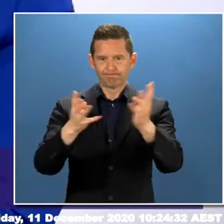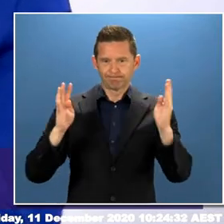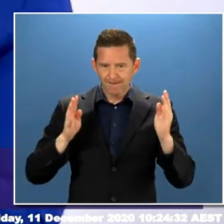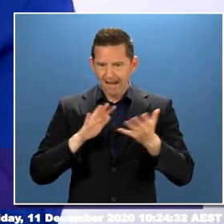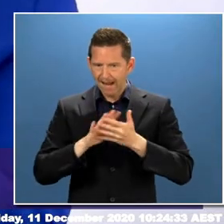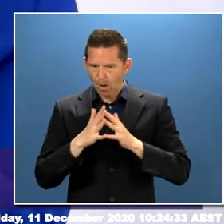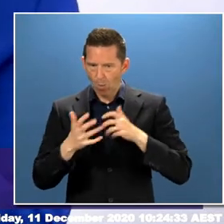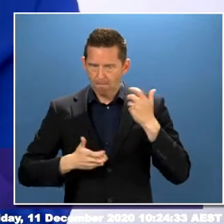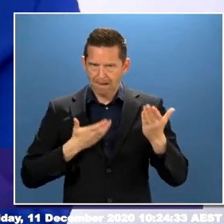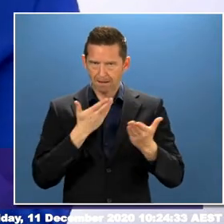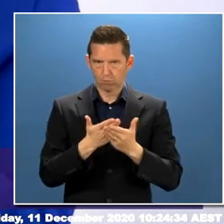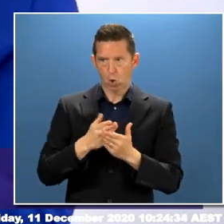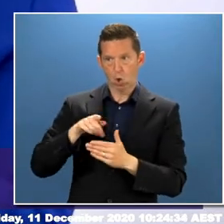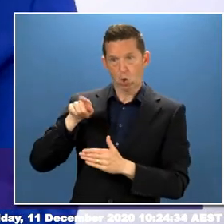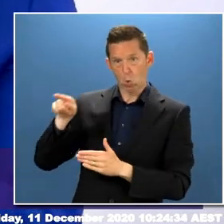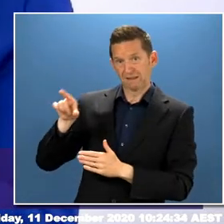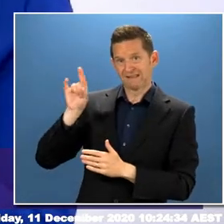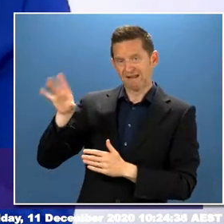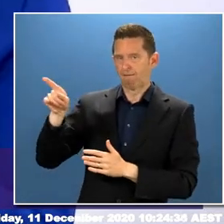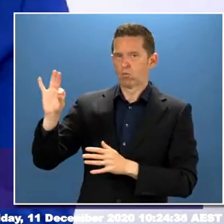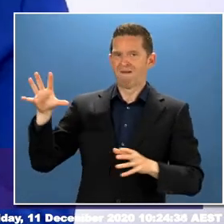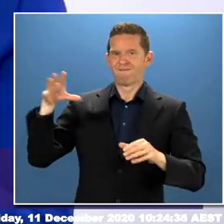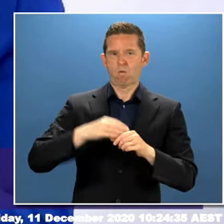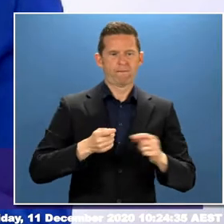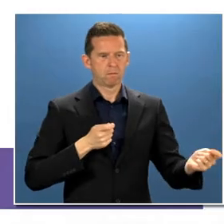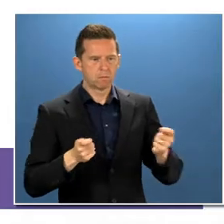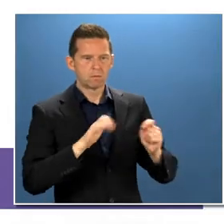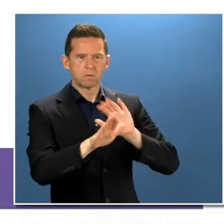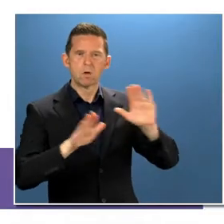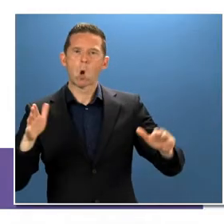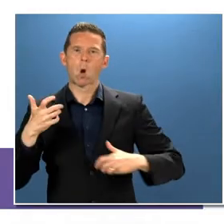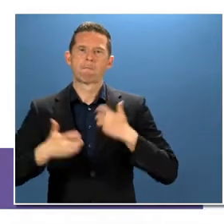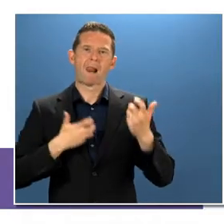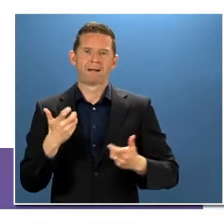So you are not actively involved in sorting out those complaints. That's correct. All right.